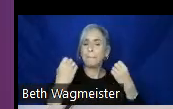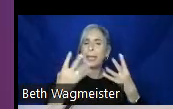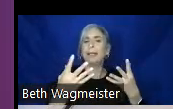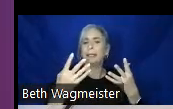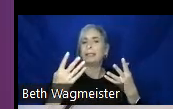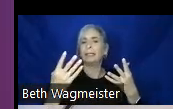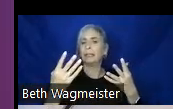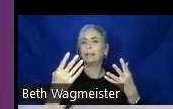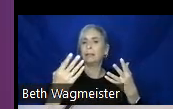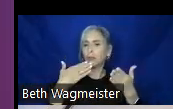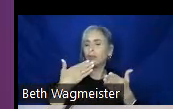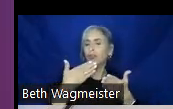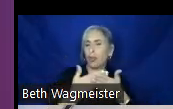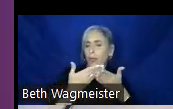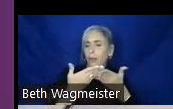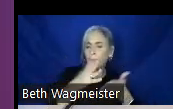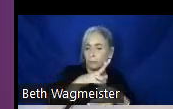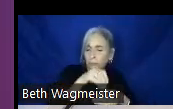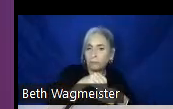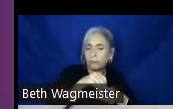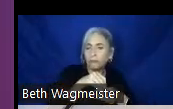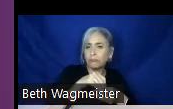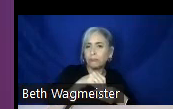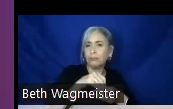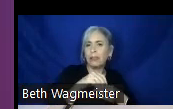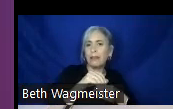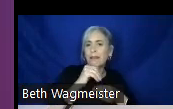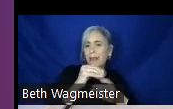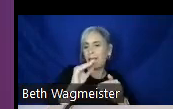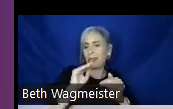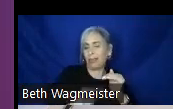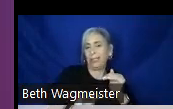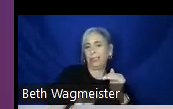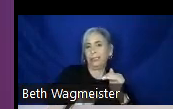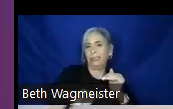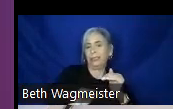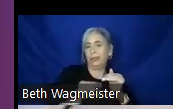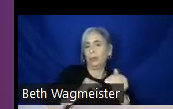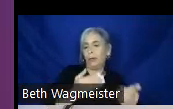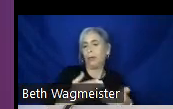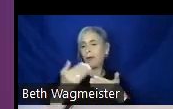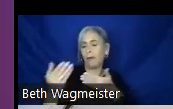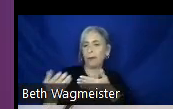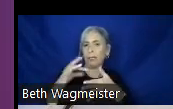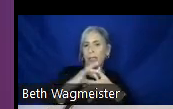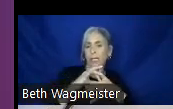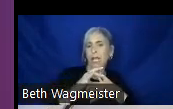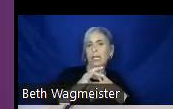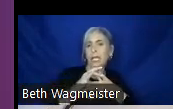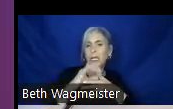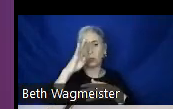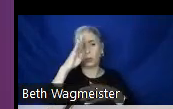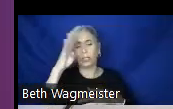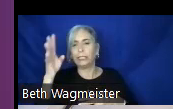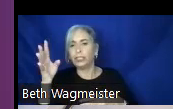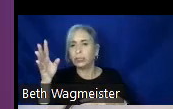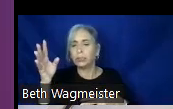many good things in it. And also, not least, the way that the authoring content creation interface